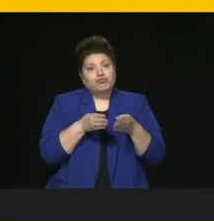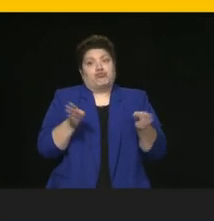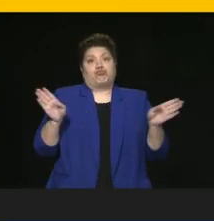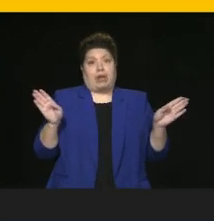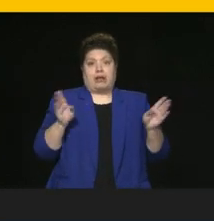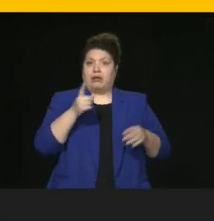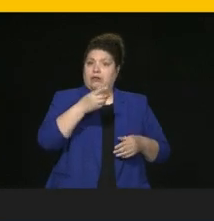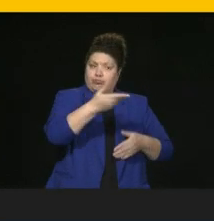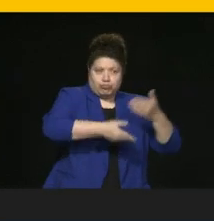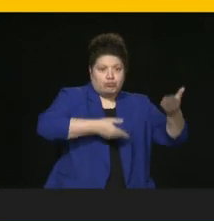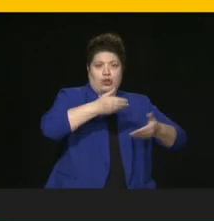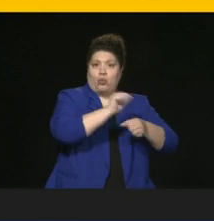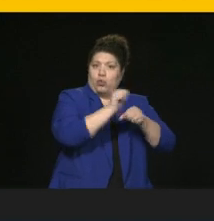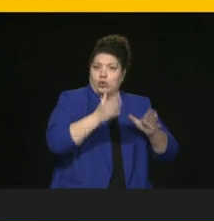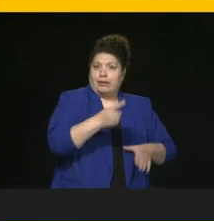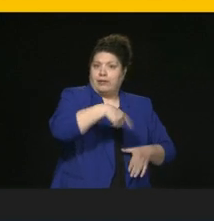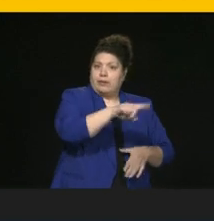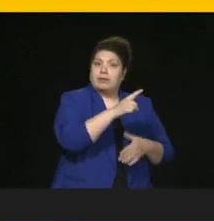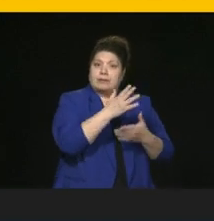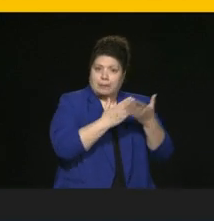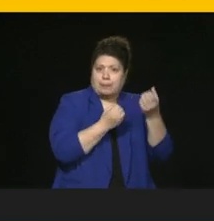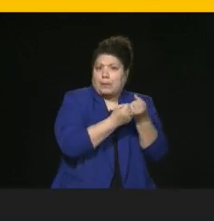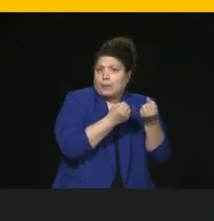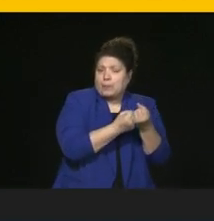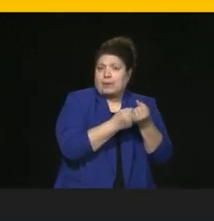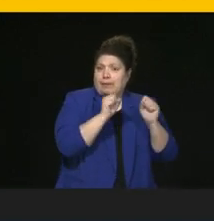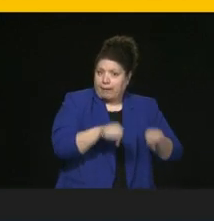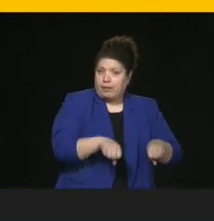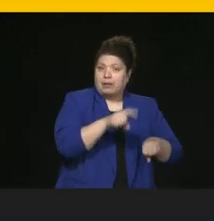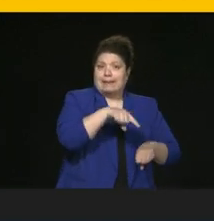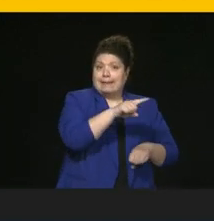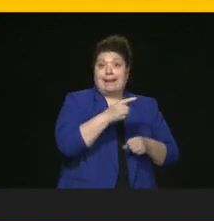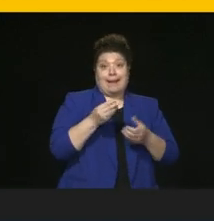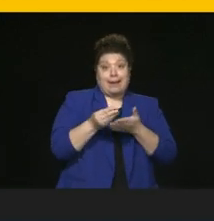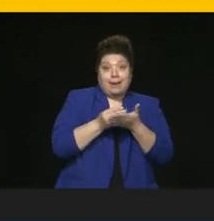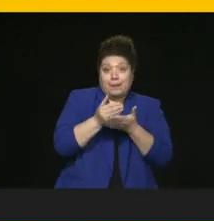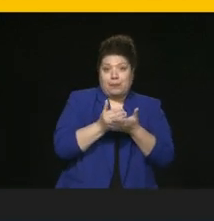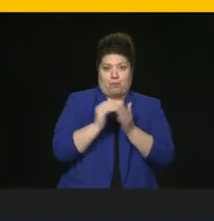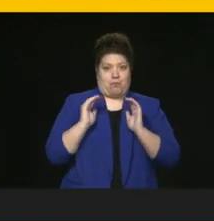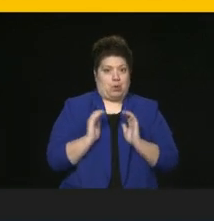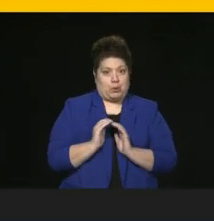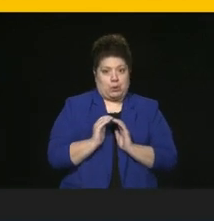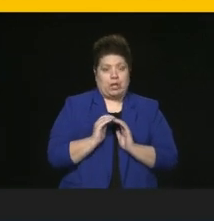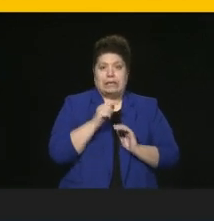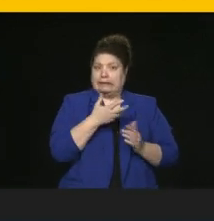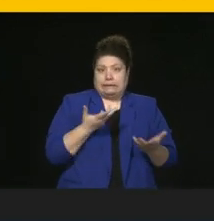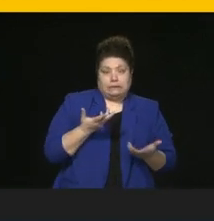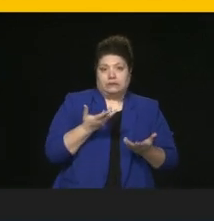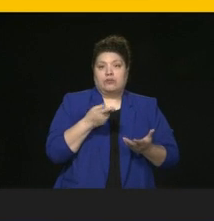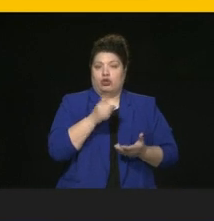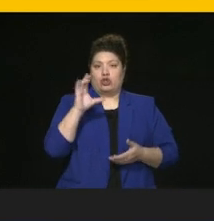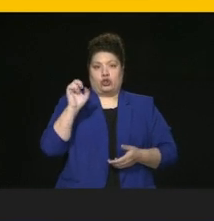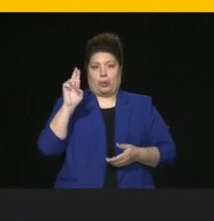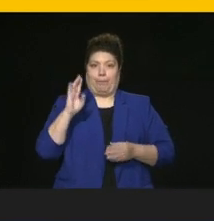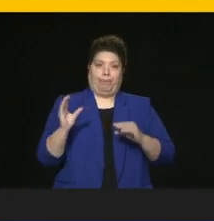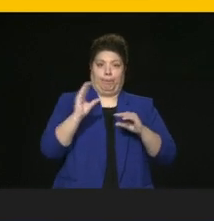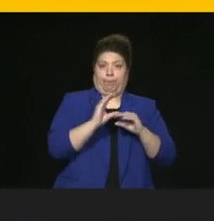[End of Translation] THE CHANGES ANNOUNCED TODAY WILL INCREASE THE NUMBER OF WORKERS WE CAN HELP, INCLUDING THOSE WITH SOME